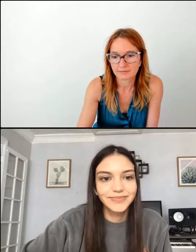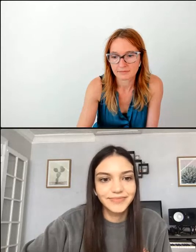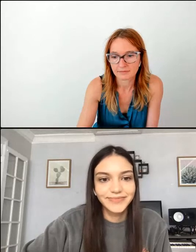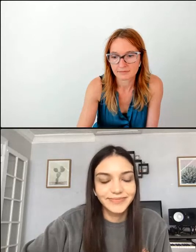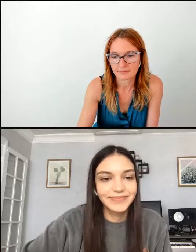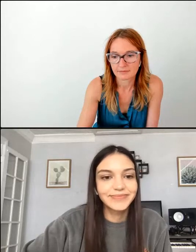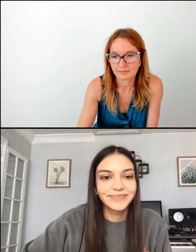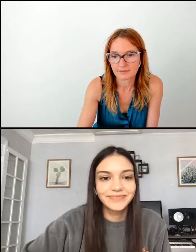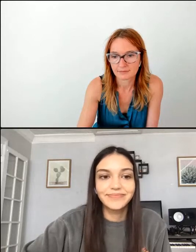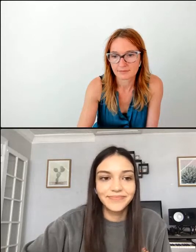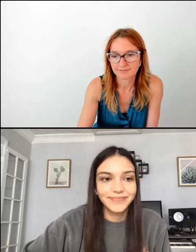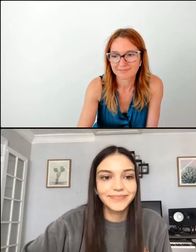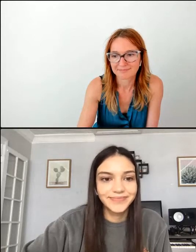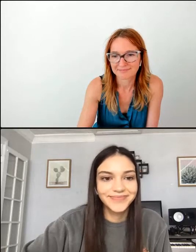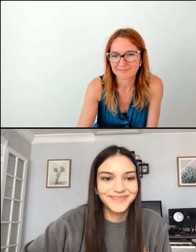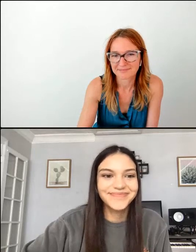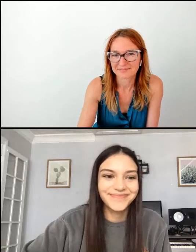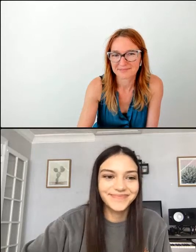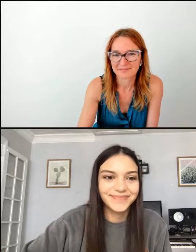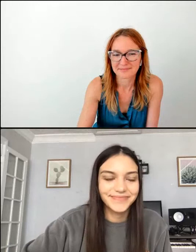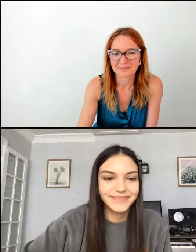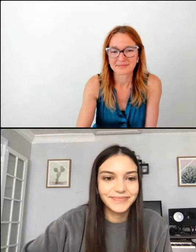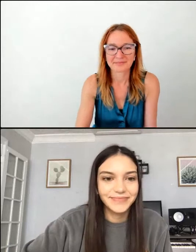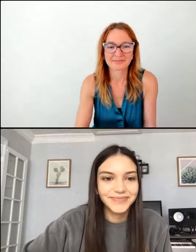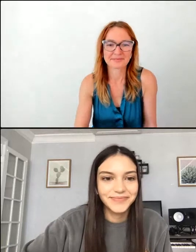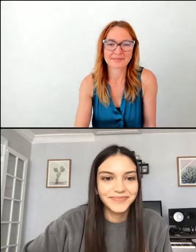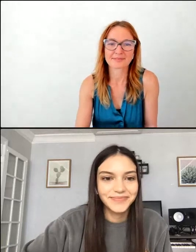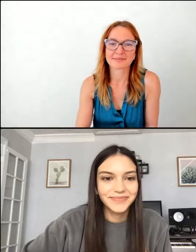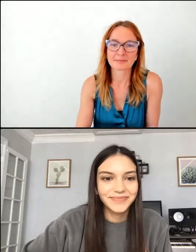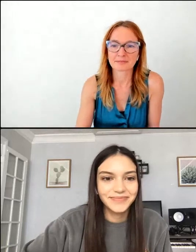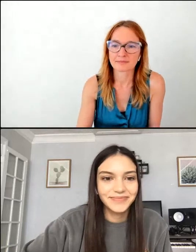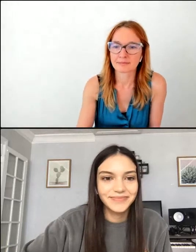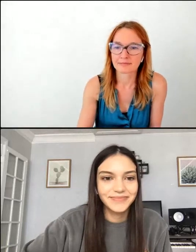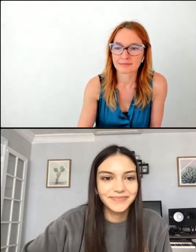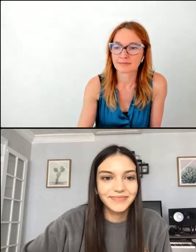team as well so thank you so much um cassie we've also got some great resources coming up